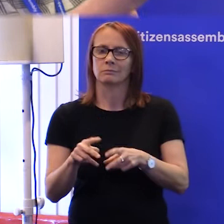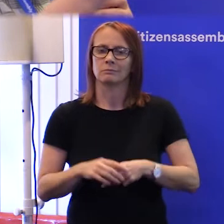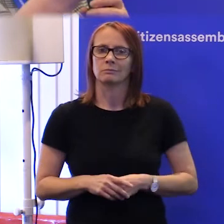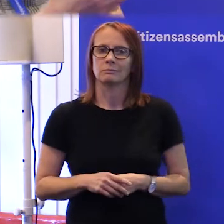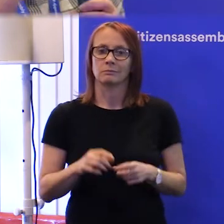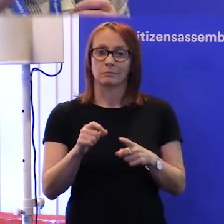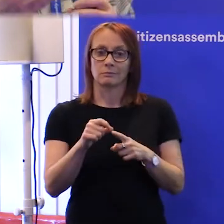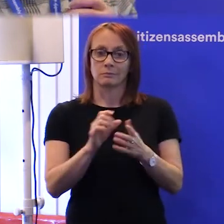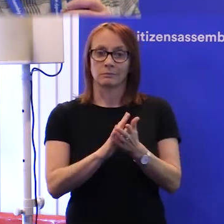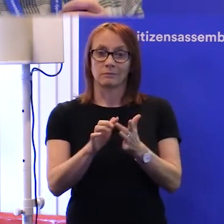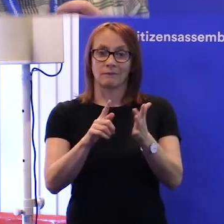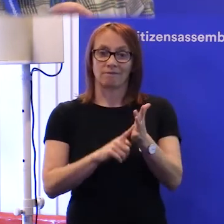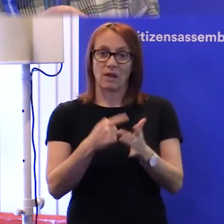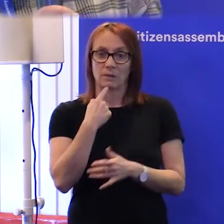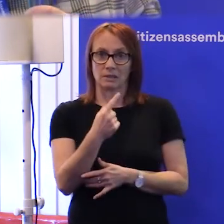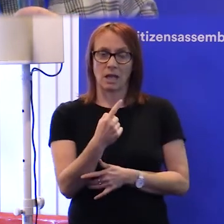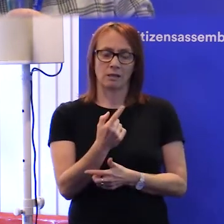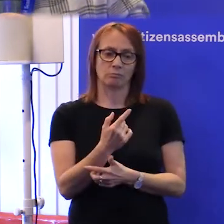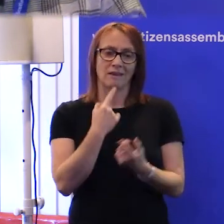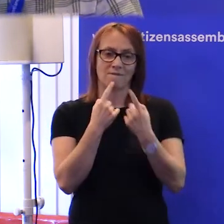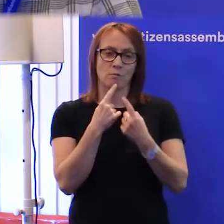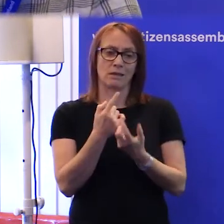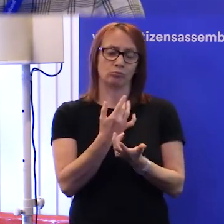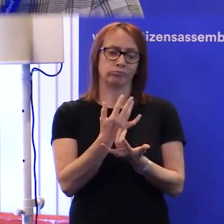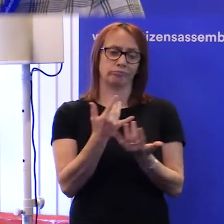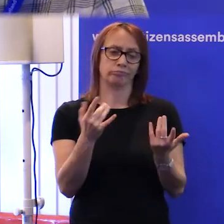know there's lots of different ways people are getting information but